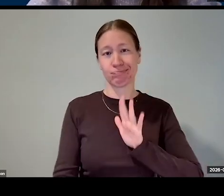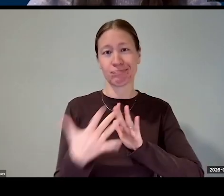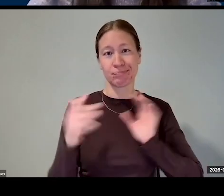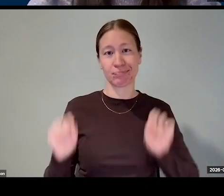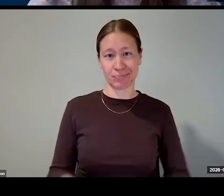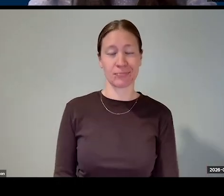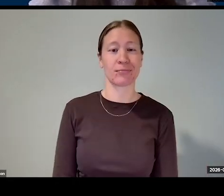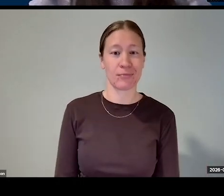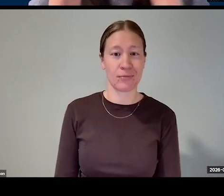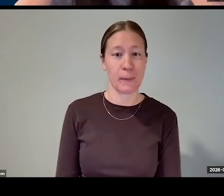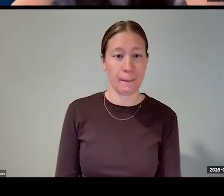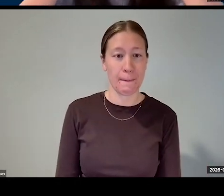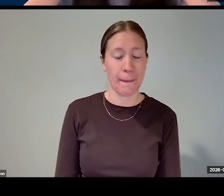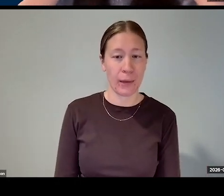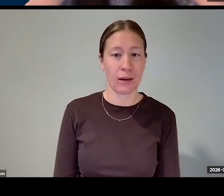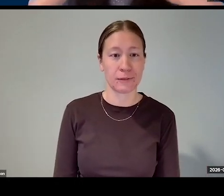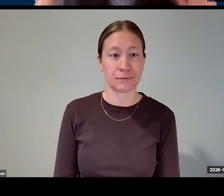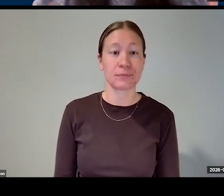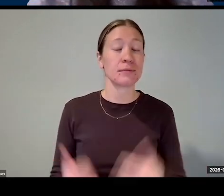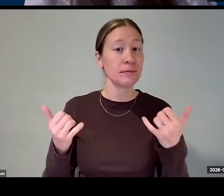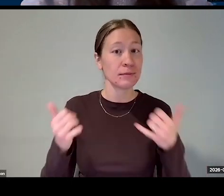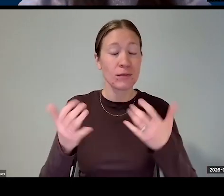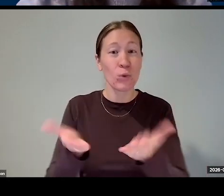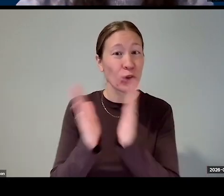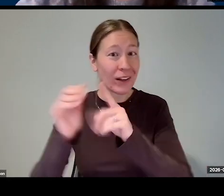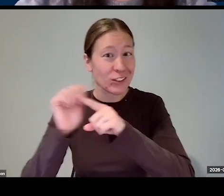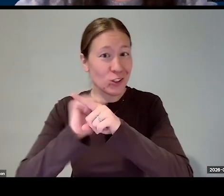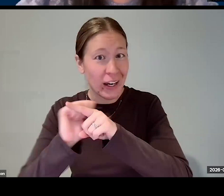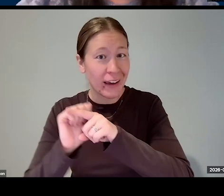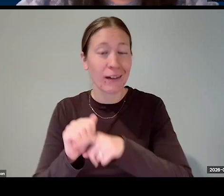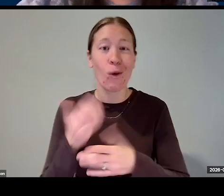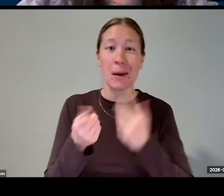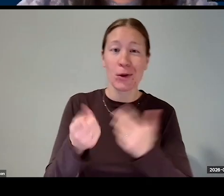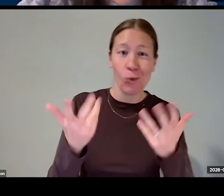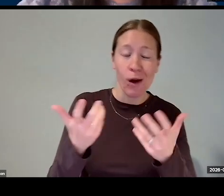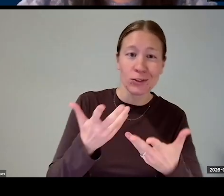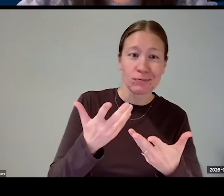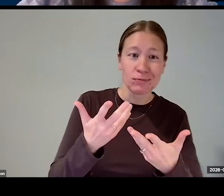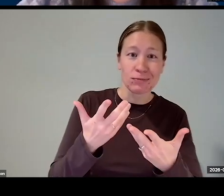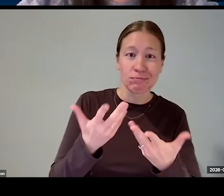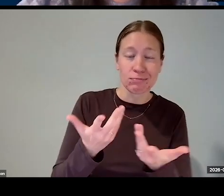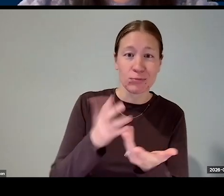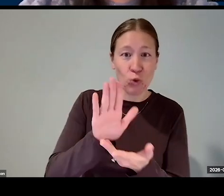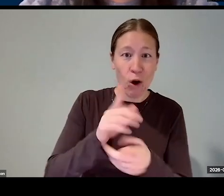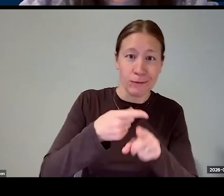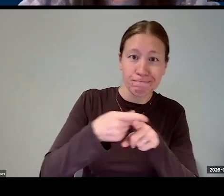We have our form for requesting training or workshops. So if you'd like to do that for your specific unit